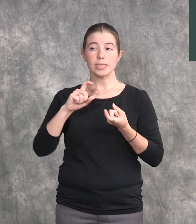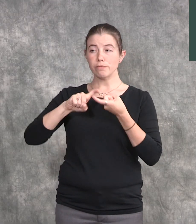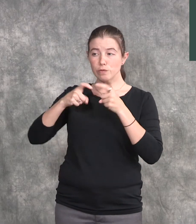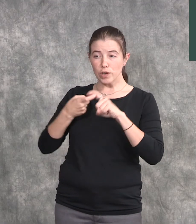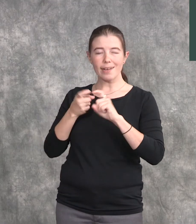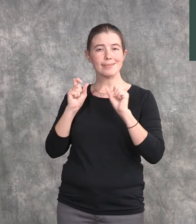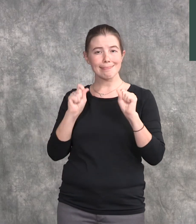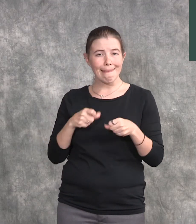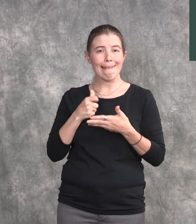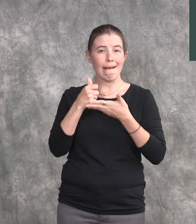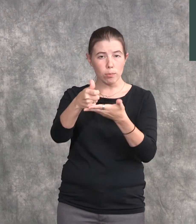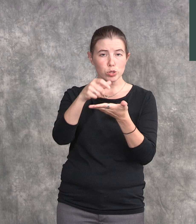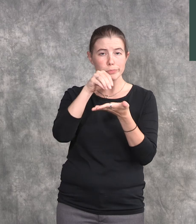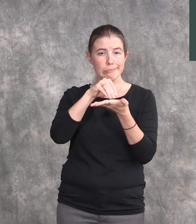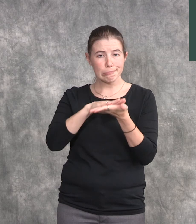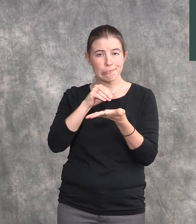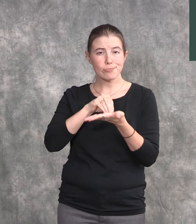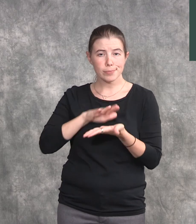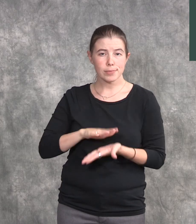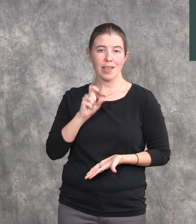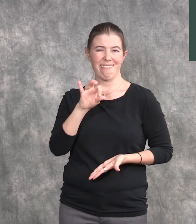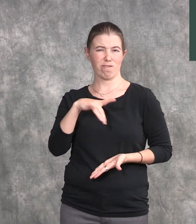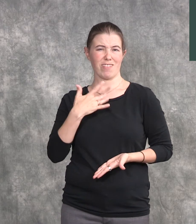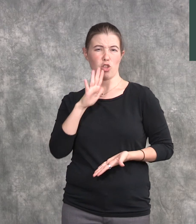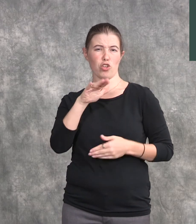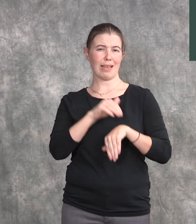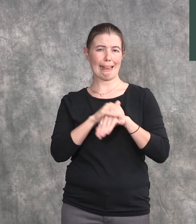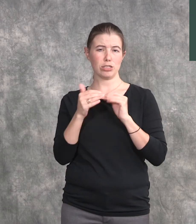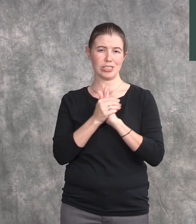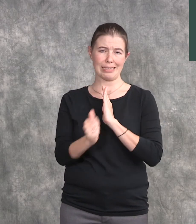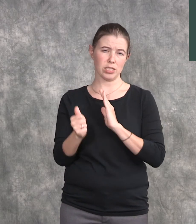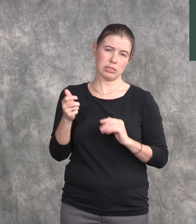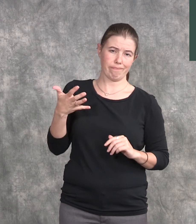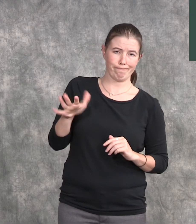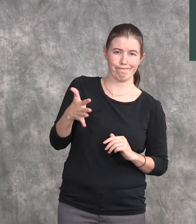Family and friends can help you document if you feel your English skills aren't strong.